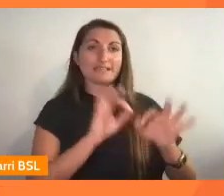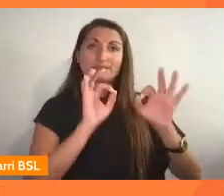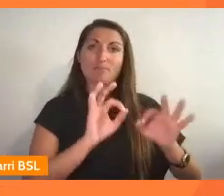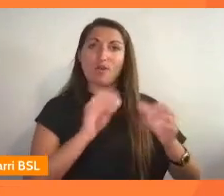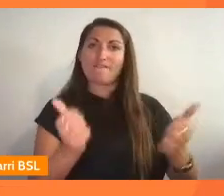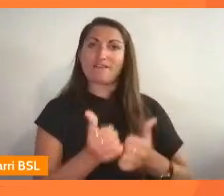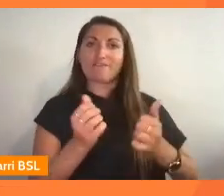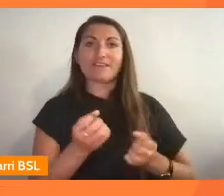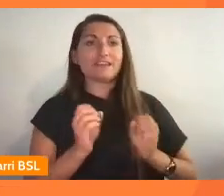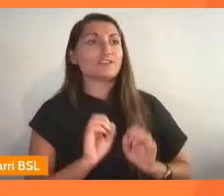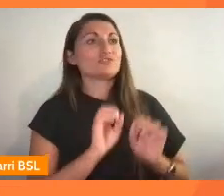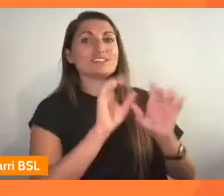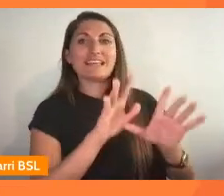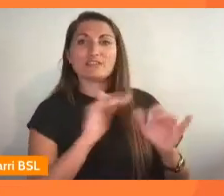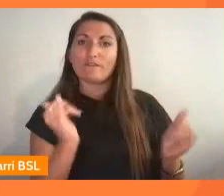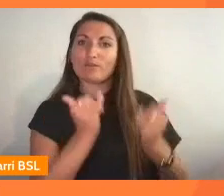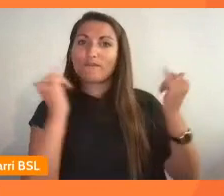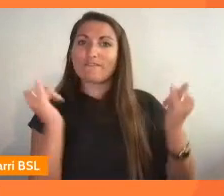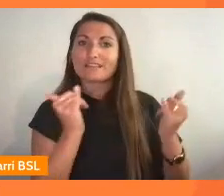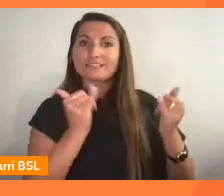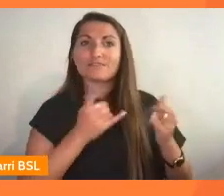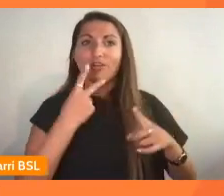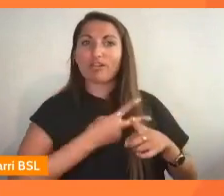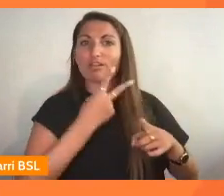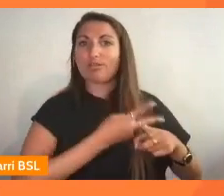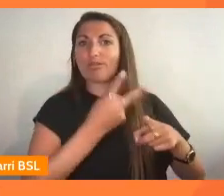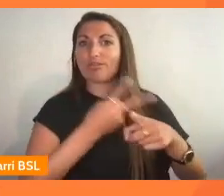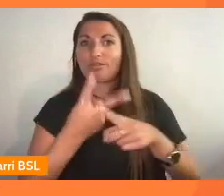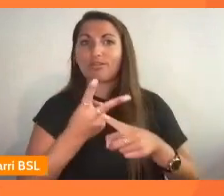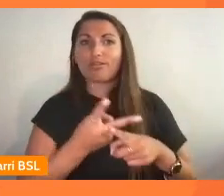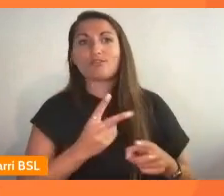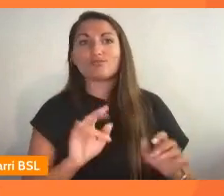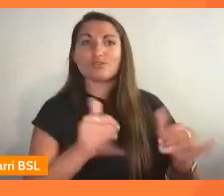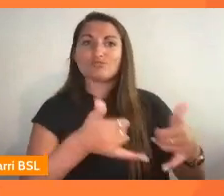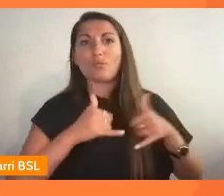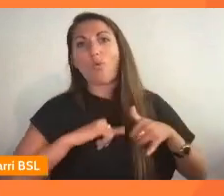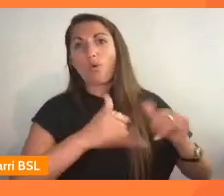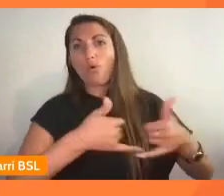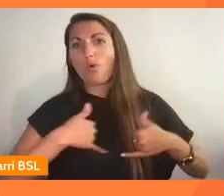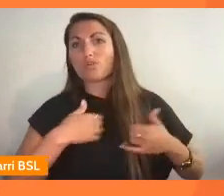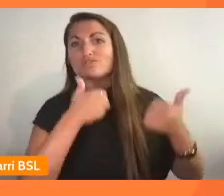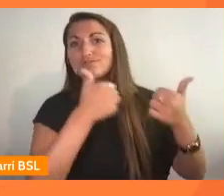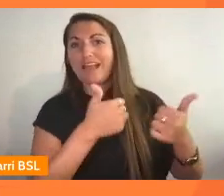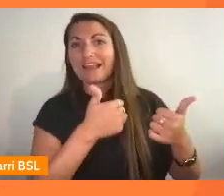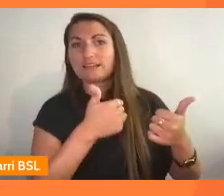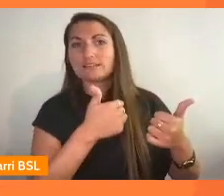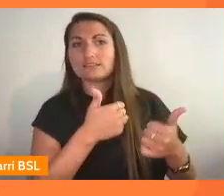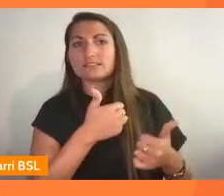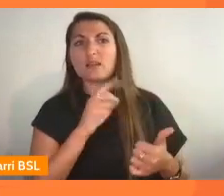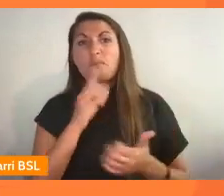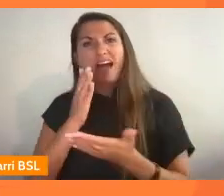get a pat on the back, nice as that is, actually who is really seeing